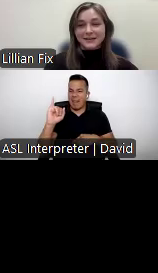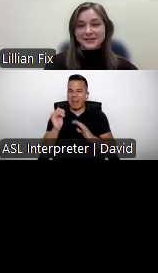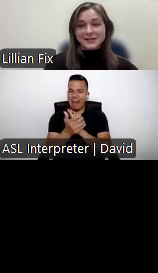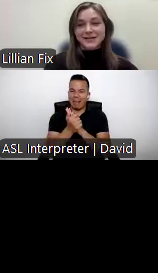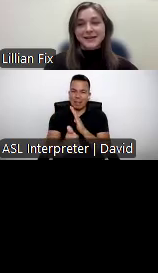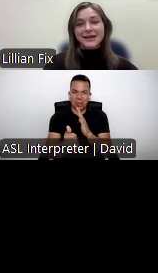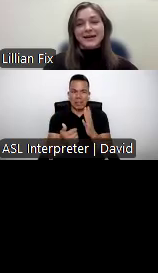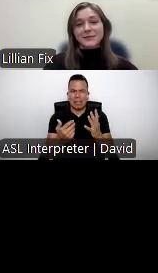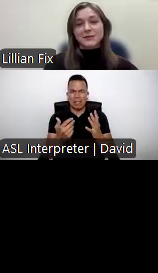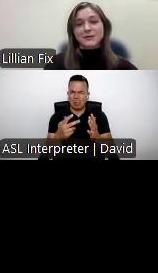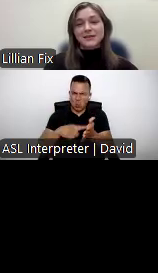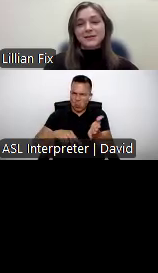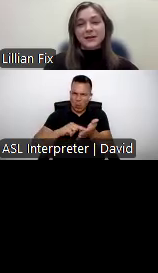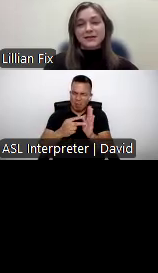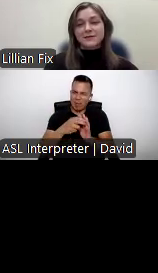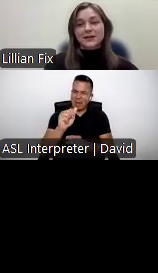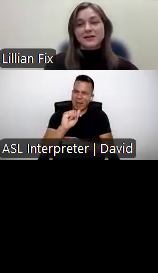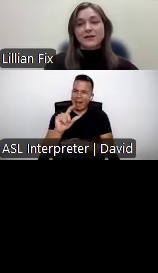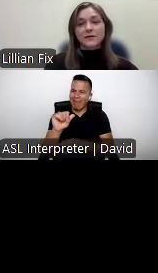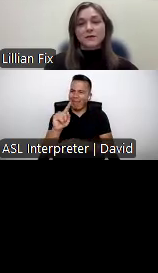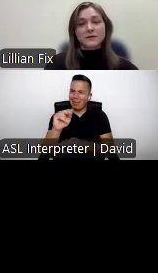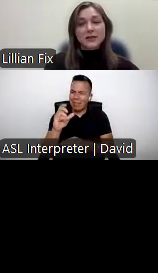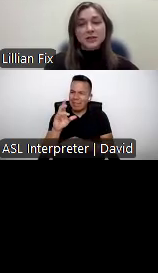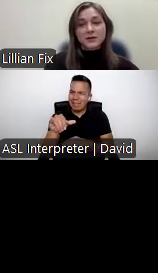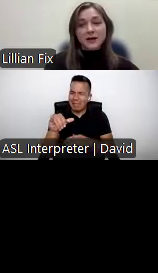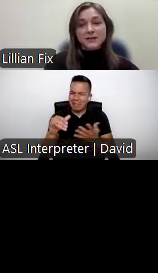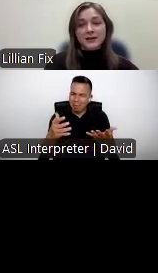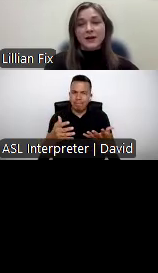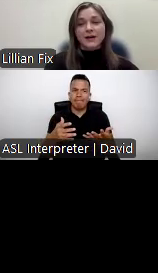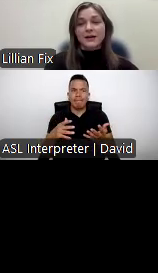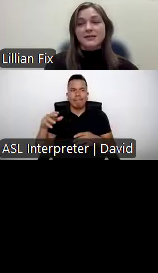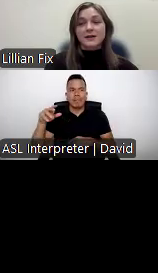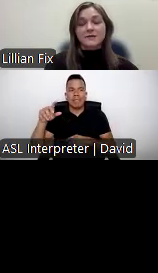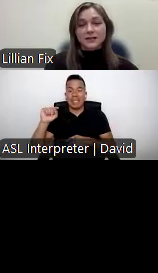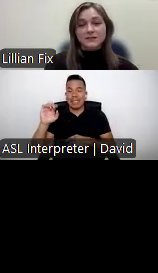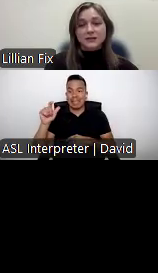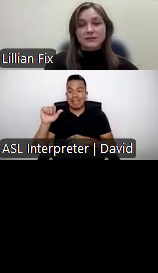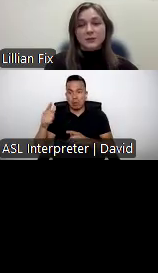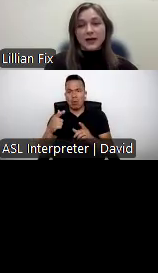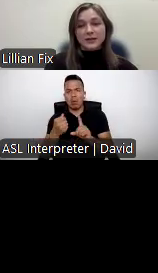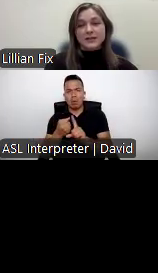AI literacy? So the TEGL identifies a few foundational content areas and effective delivery